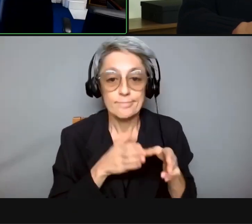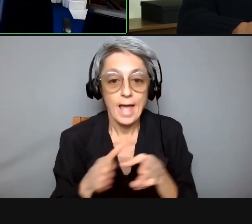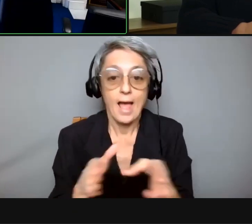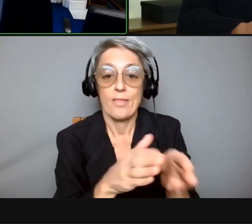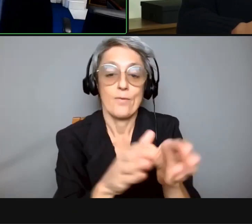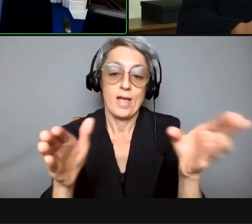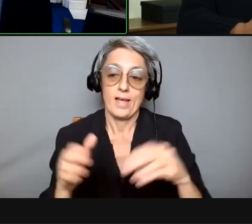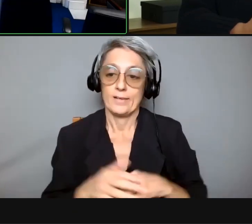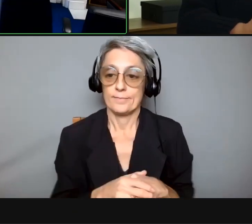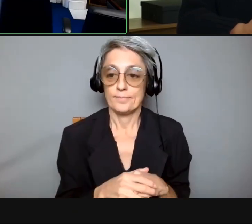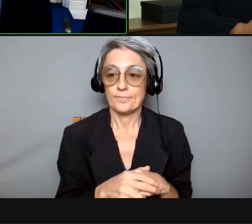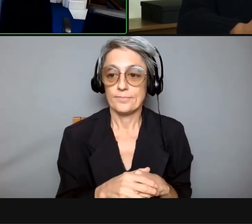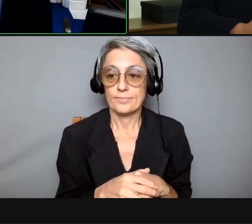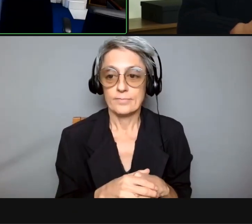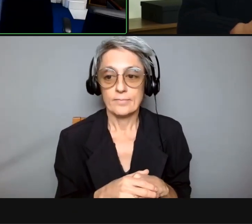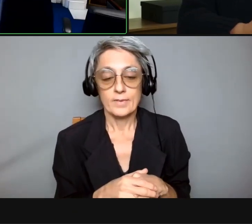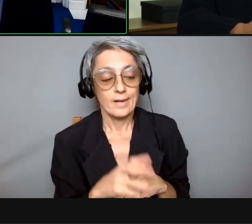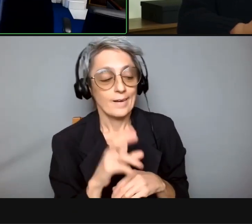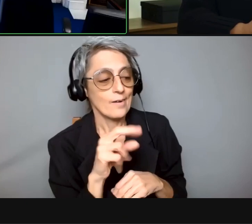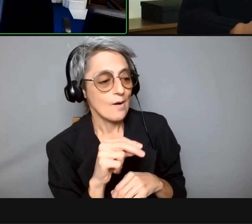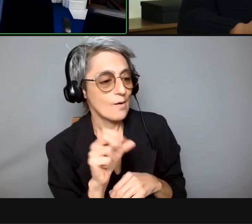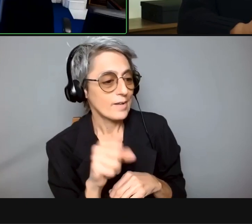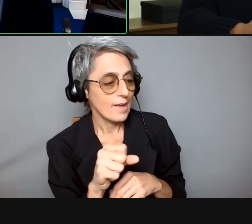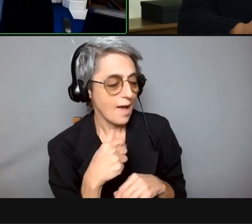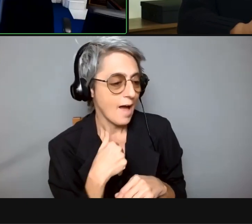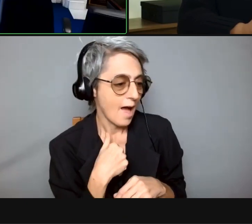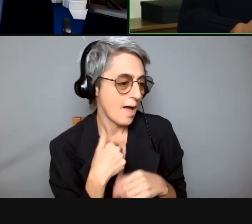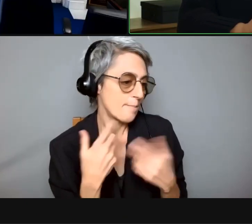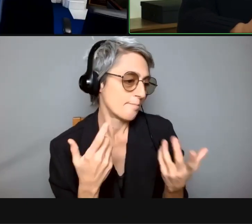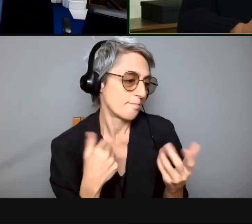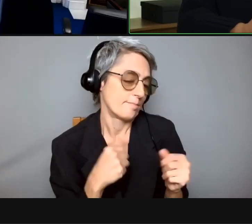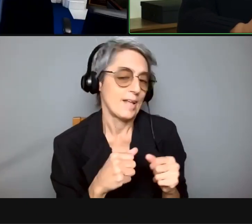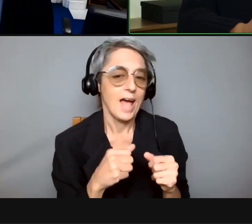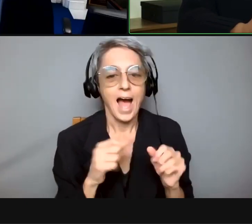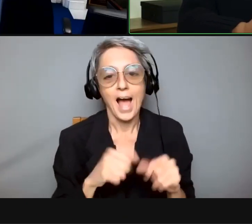Ms. Jackson: Oh, yeah. No, I am. I can talk all day about this. I am.